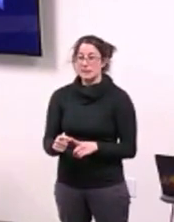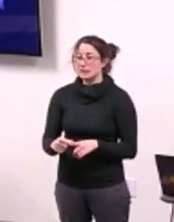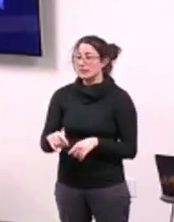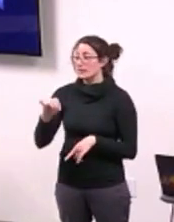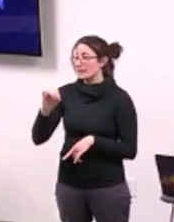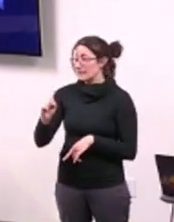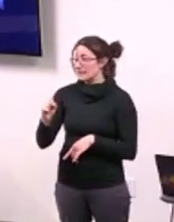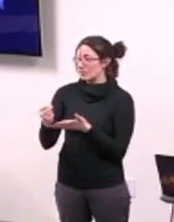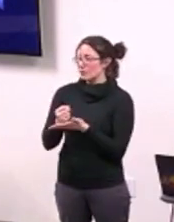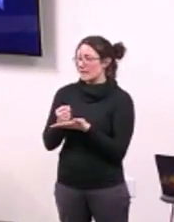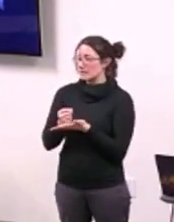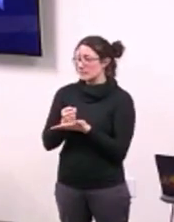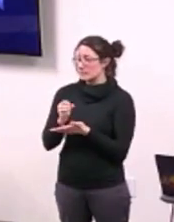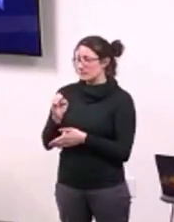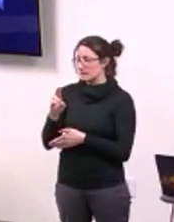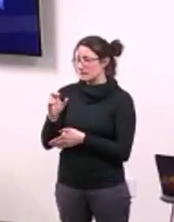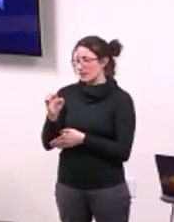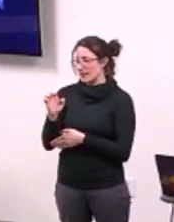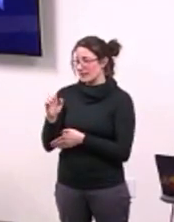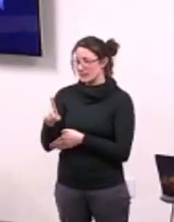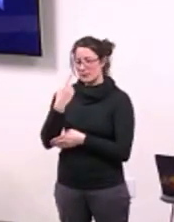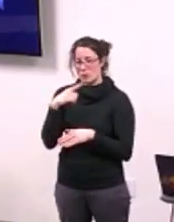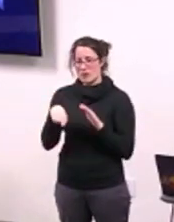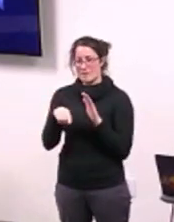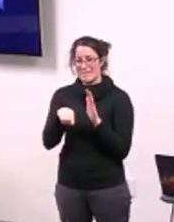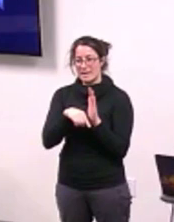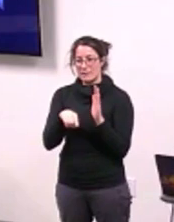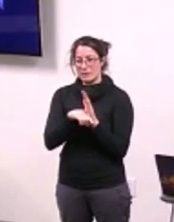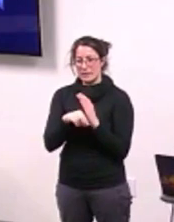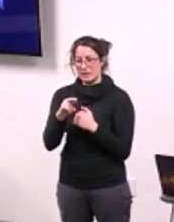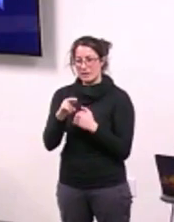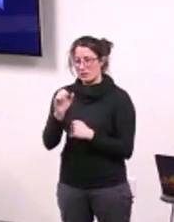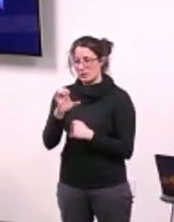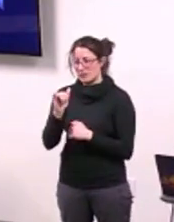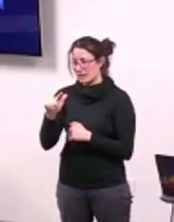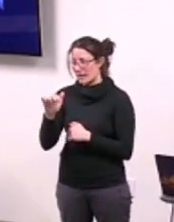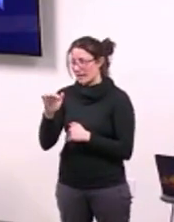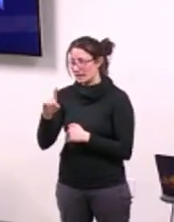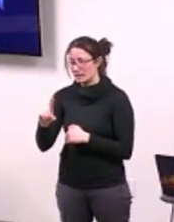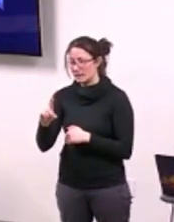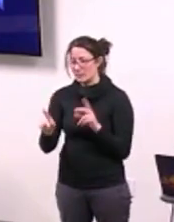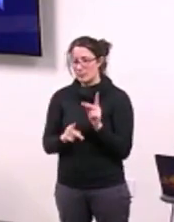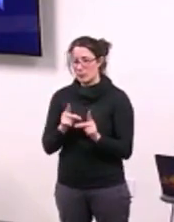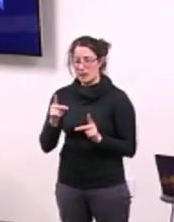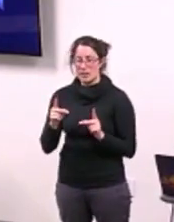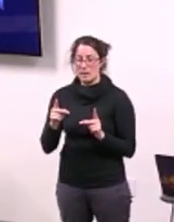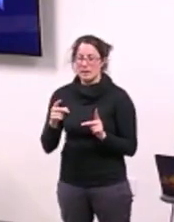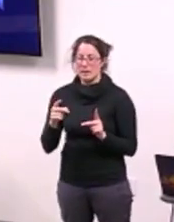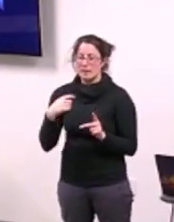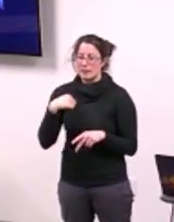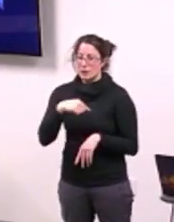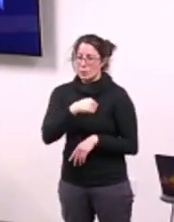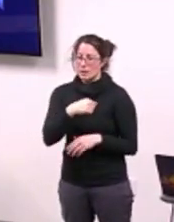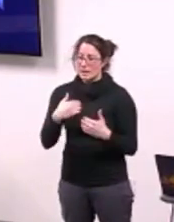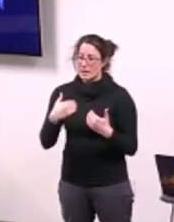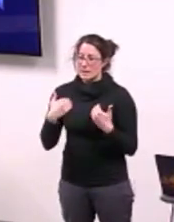so for negatively racialized people. We often are gaslit. So cop, there's a, and I don't have time to play it.